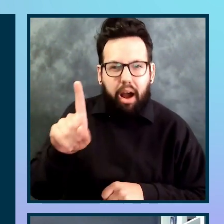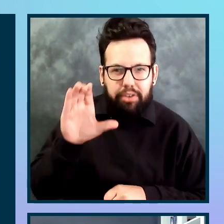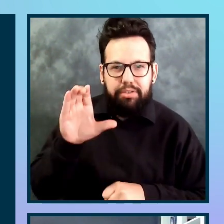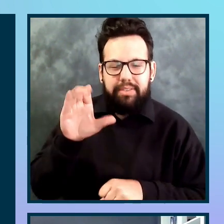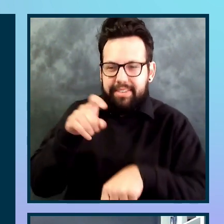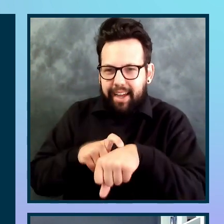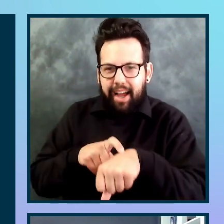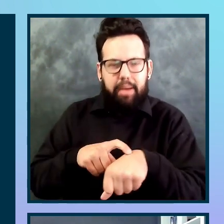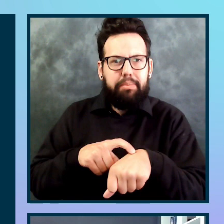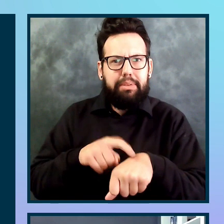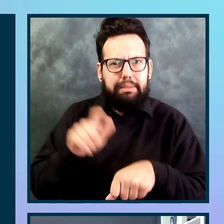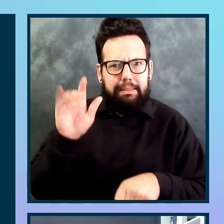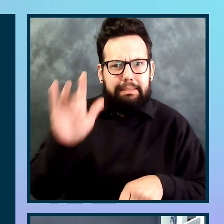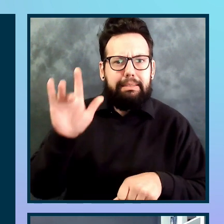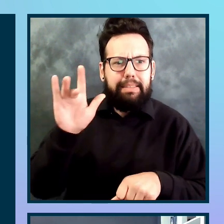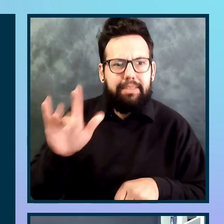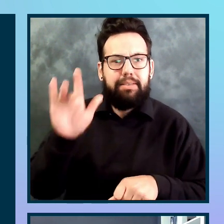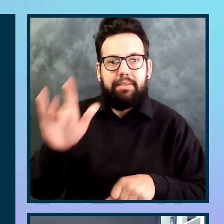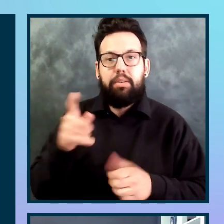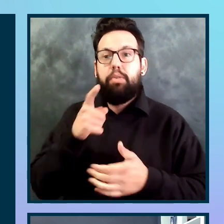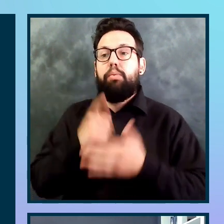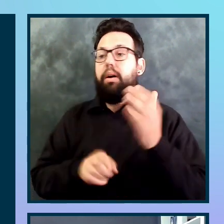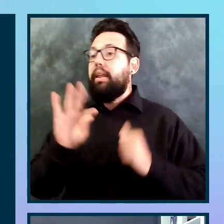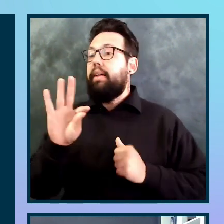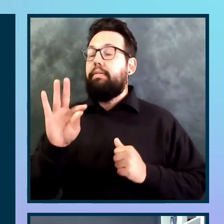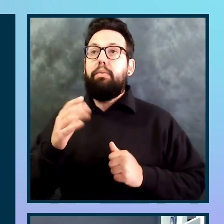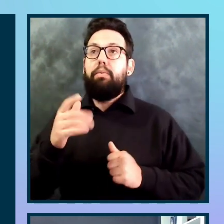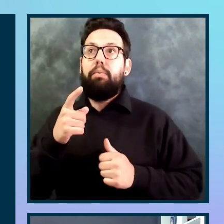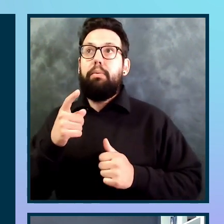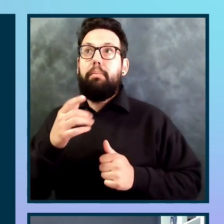What if mine is not on the first list? What if mine is the 14 in that list?